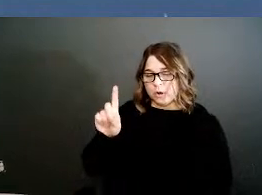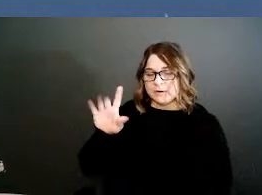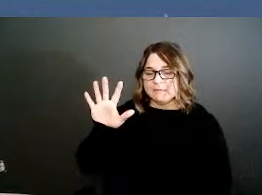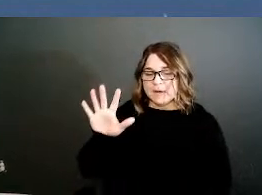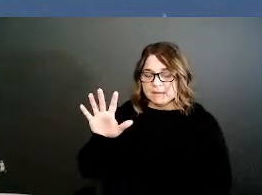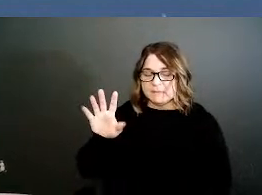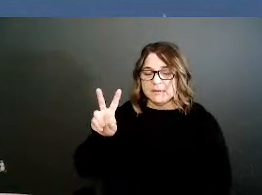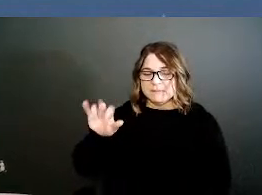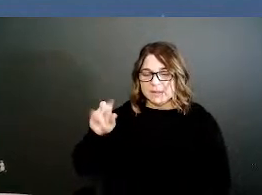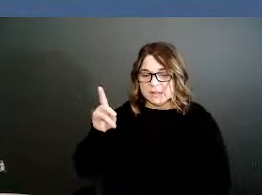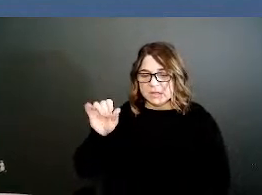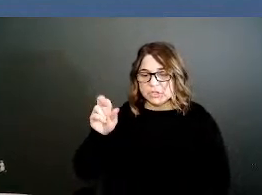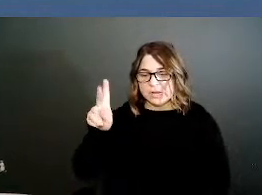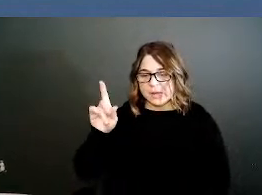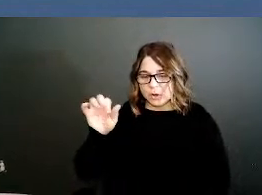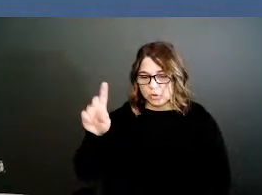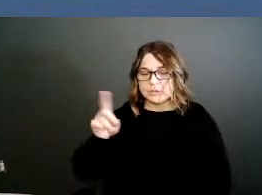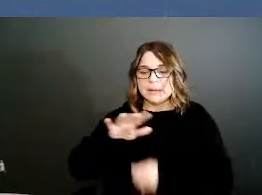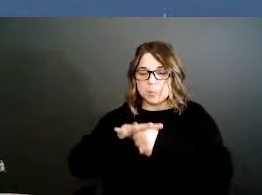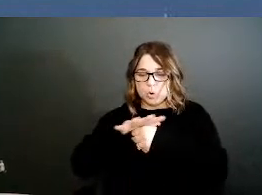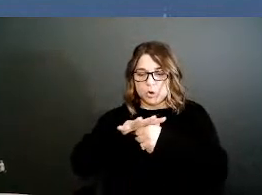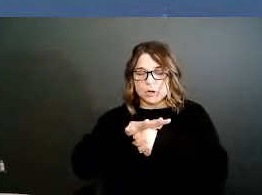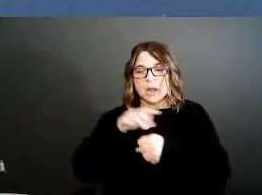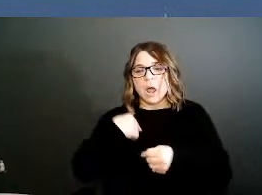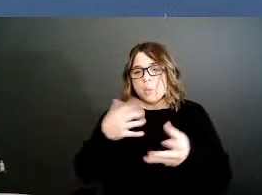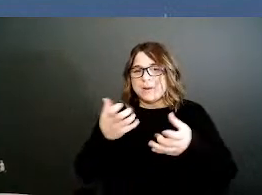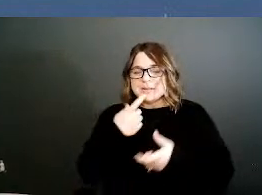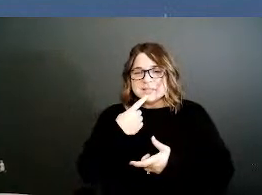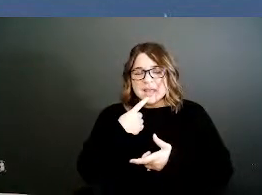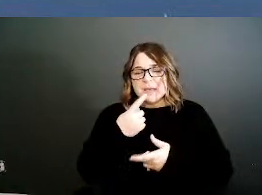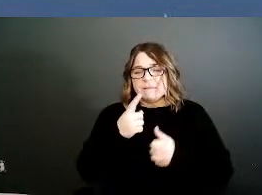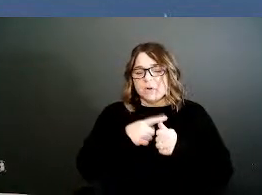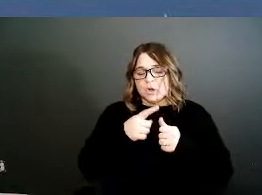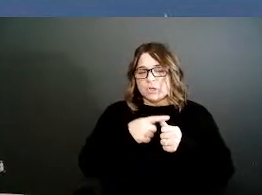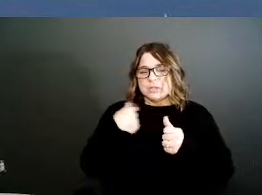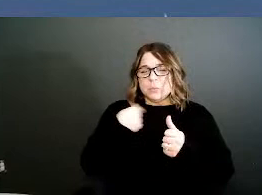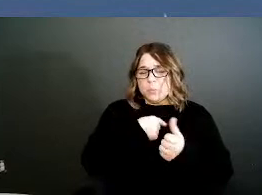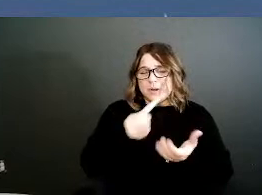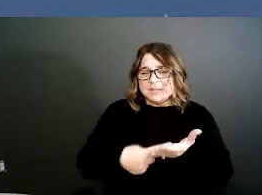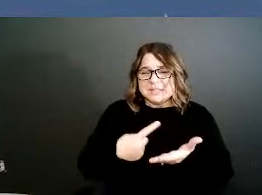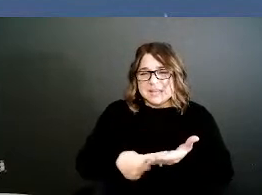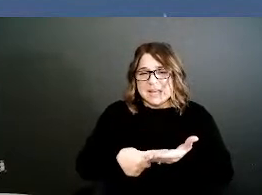I JUST WANTED TO SAY, FIRST OF ALL, THE FACT THAT WE'RE LEVYING MORE TAXES TO PUT MONEY TOWARDS A WHITE